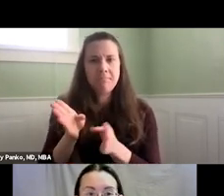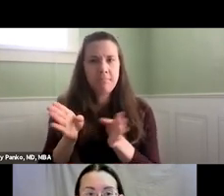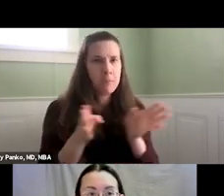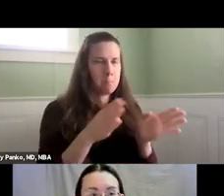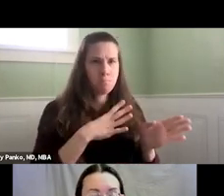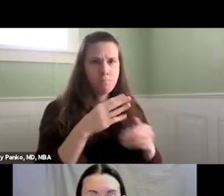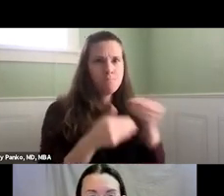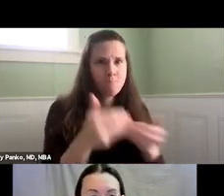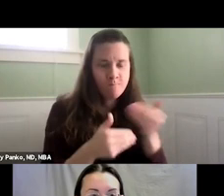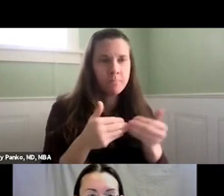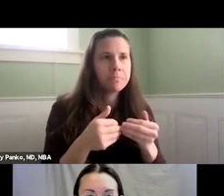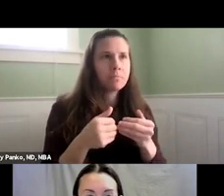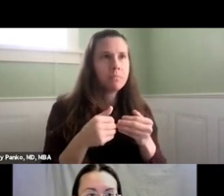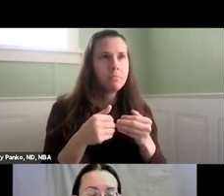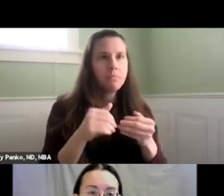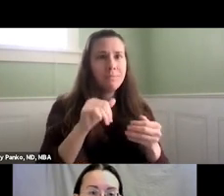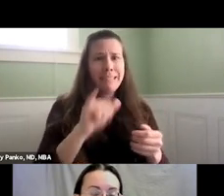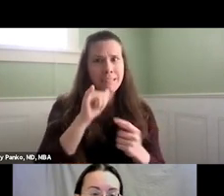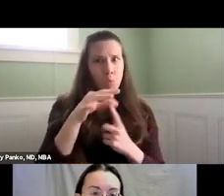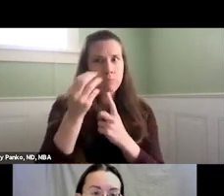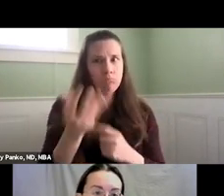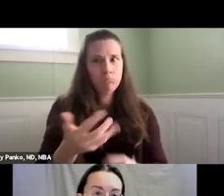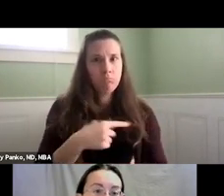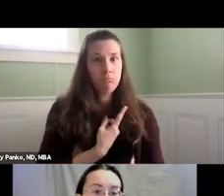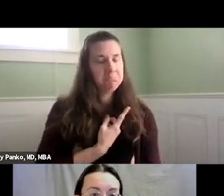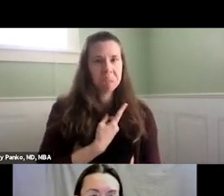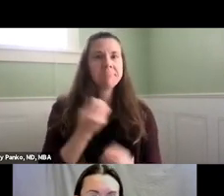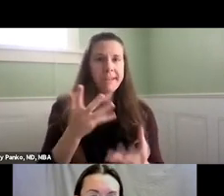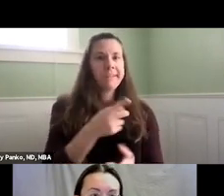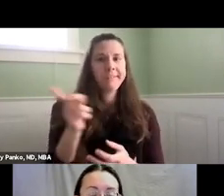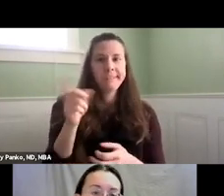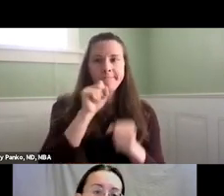I had many frustrating experiences, and that is part of the reason I shifted paths. And